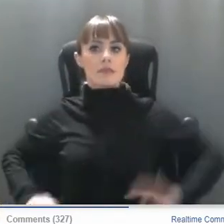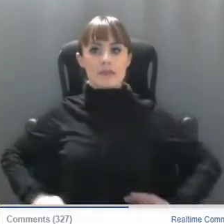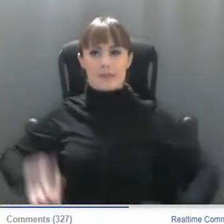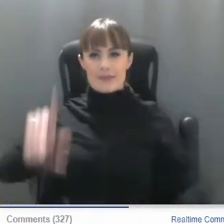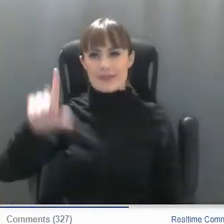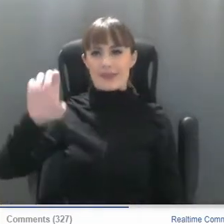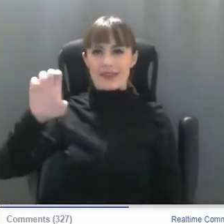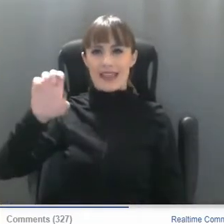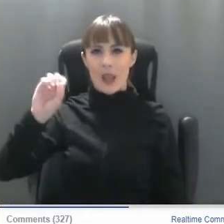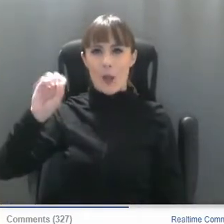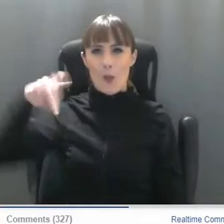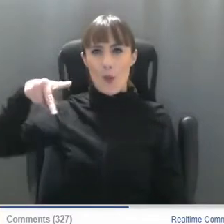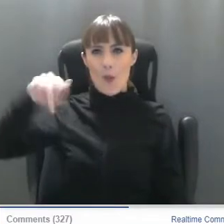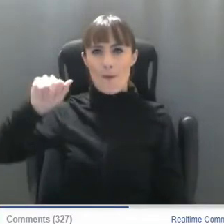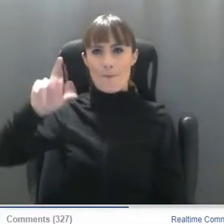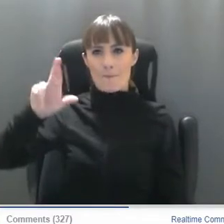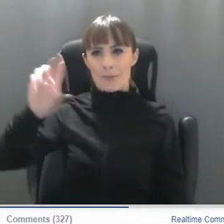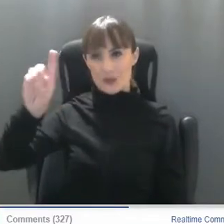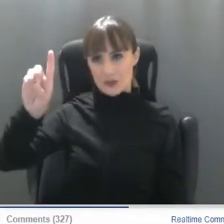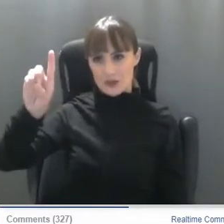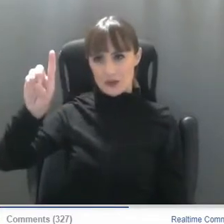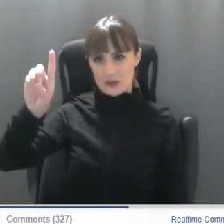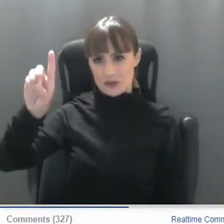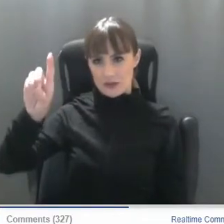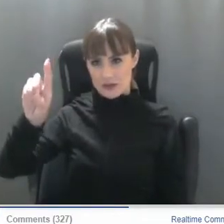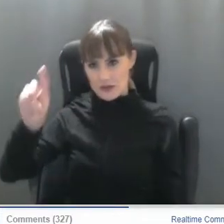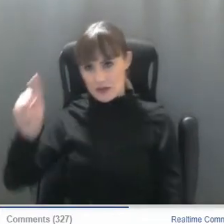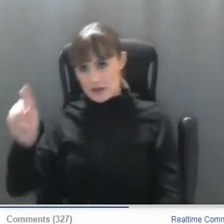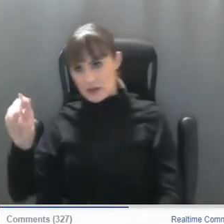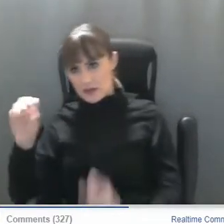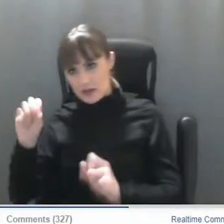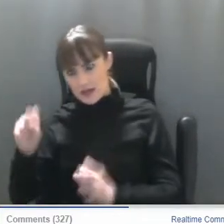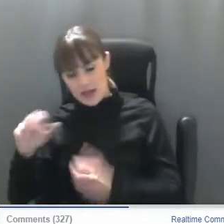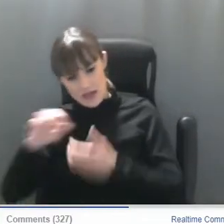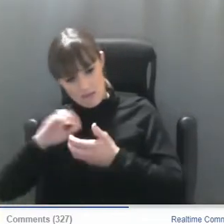residents to make masks that are donated or sold at a very reasonable cost."